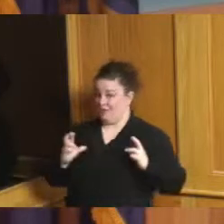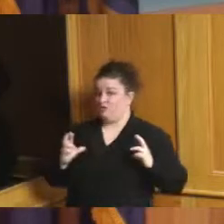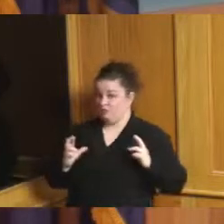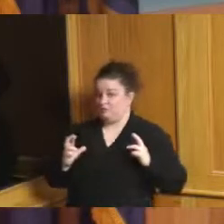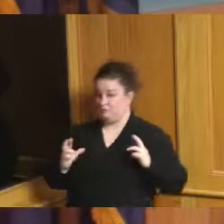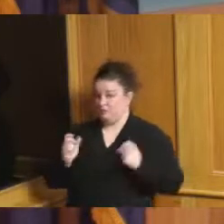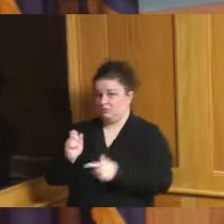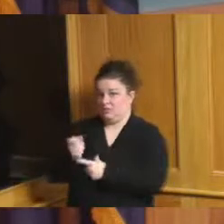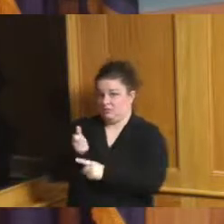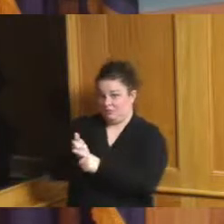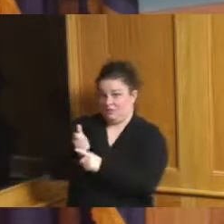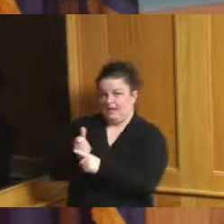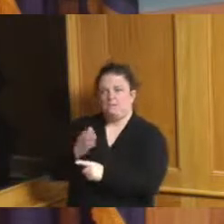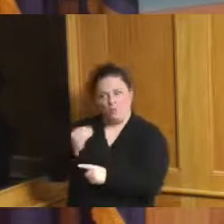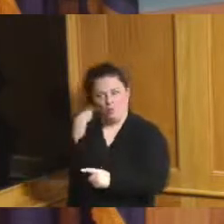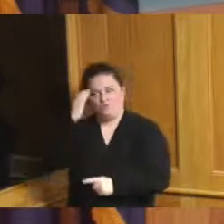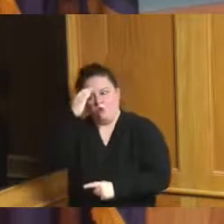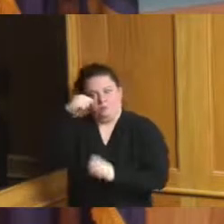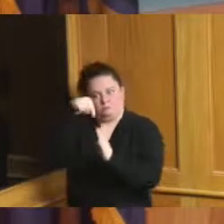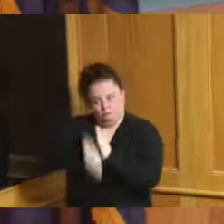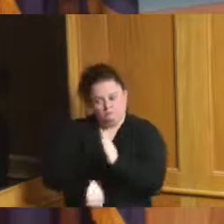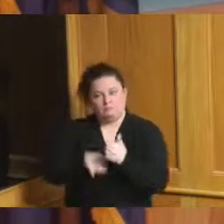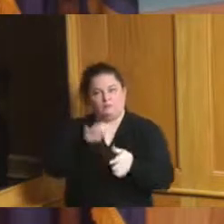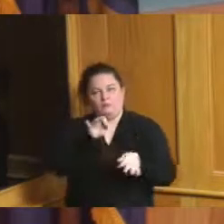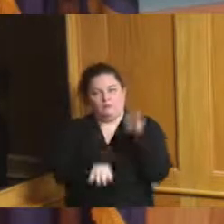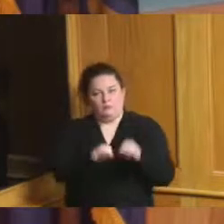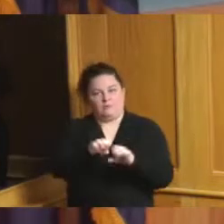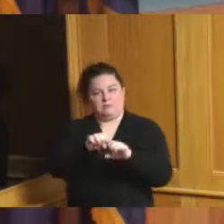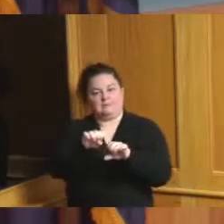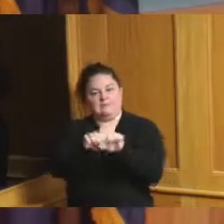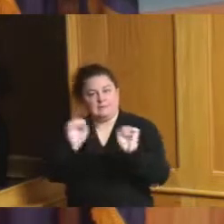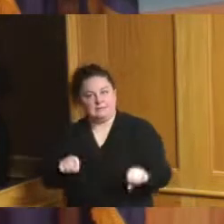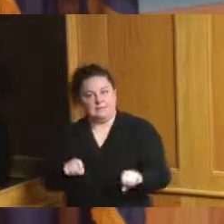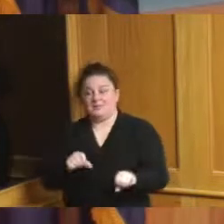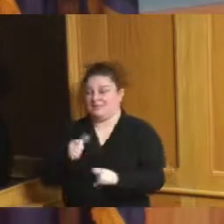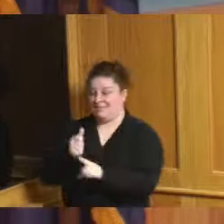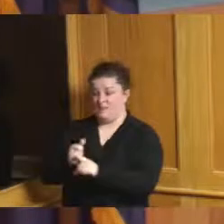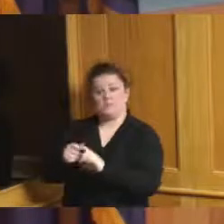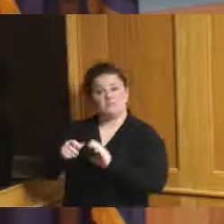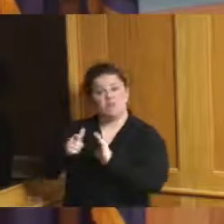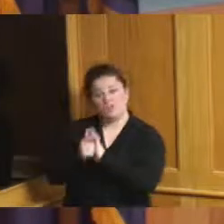certainly is a practicing attorney and has was started out in the private sector and